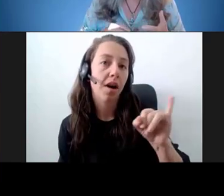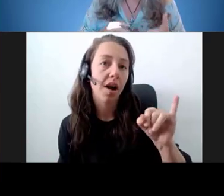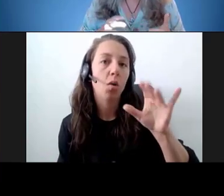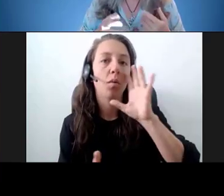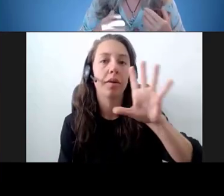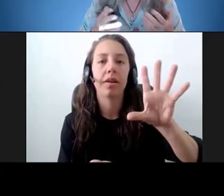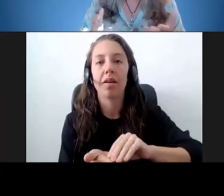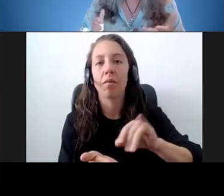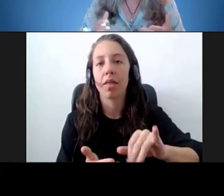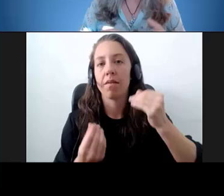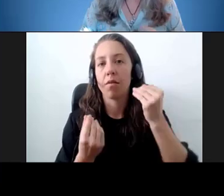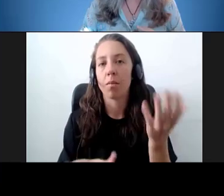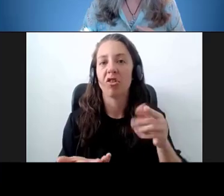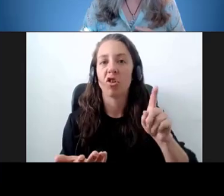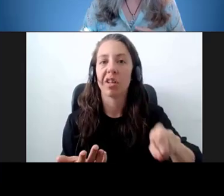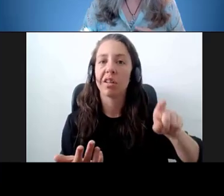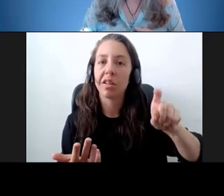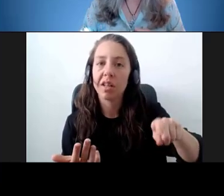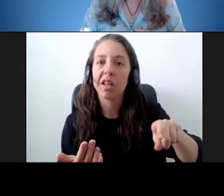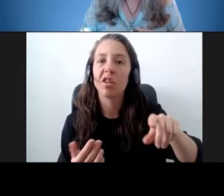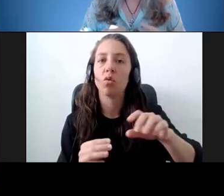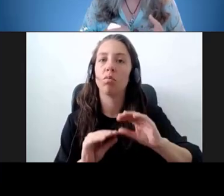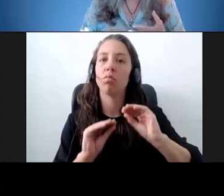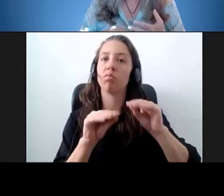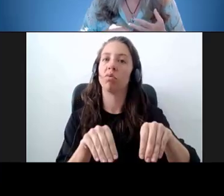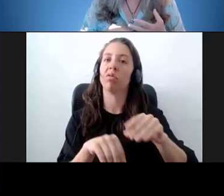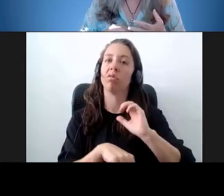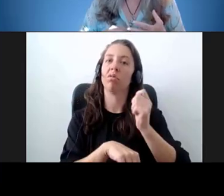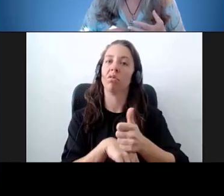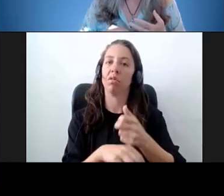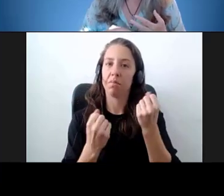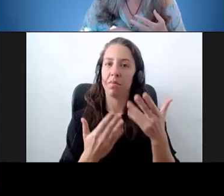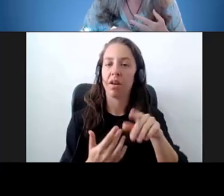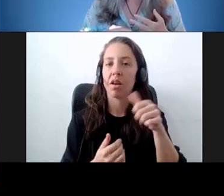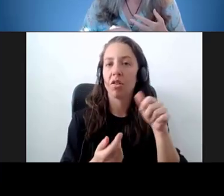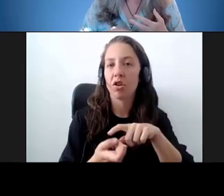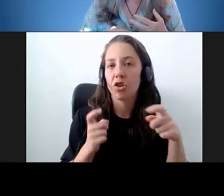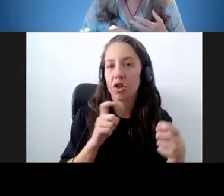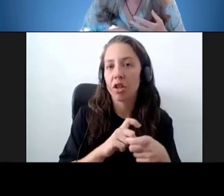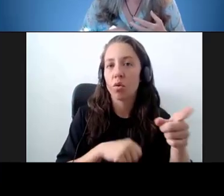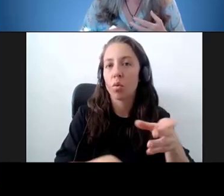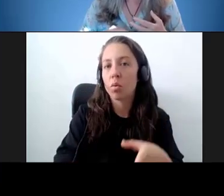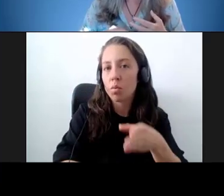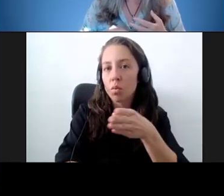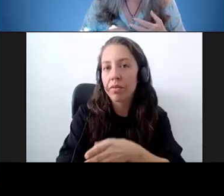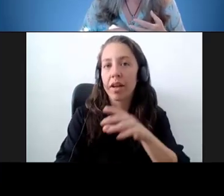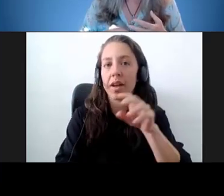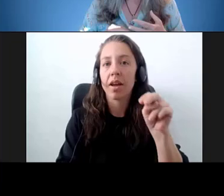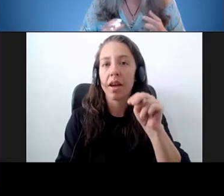to implement many other changes, including improving NRSA fellowship applications and peer review.